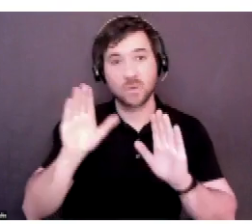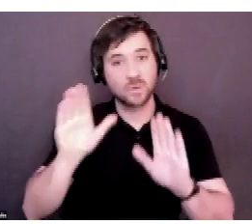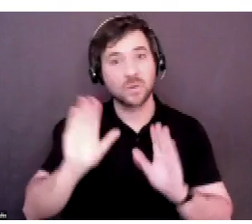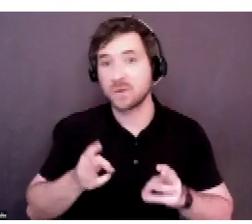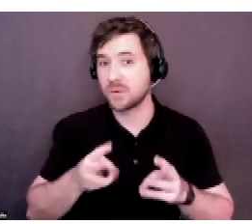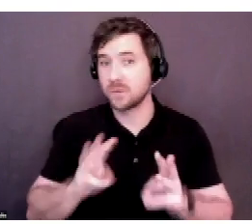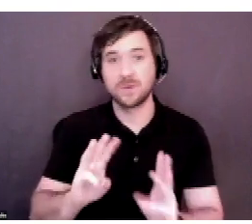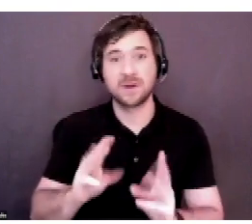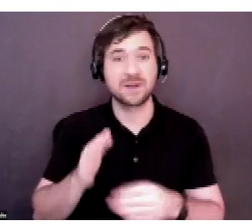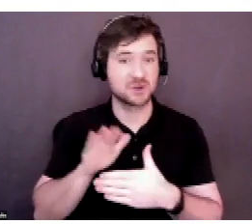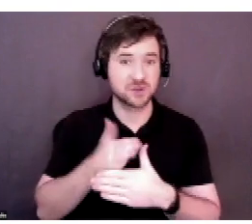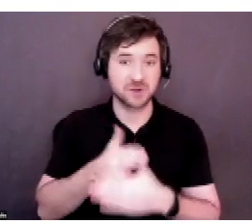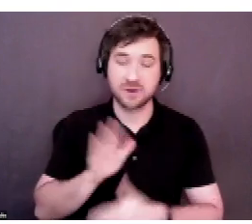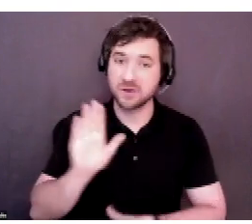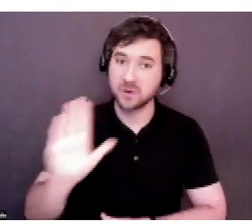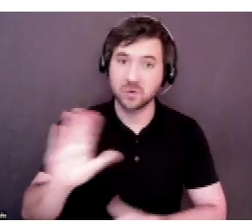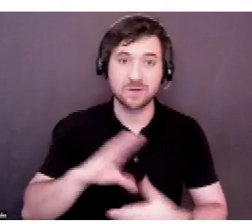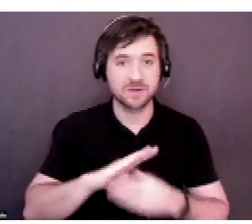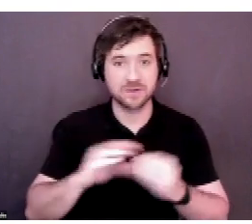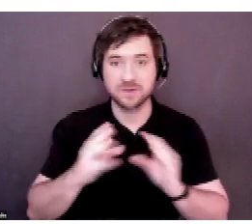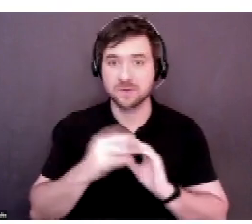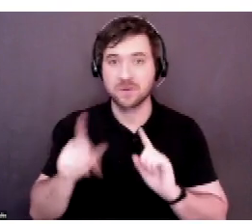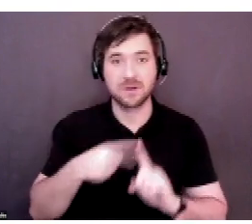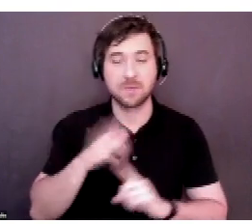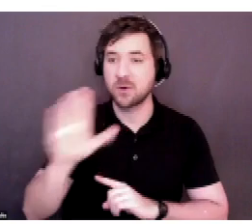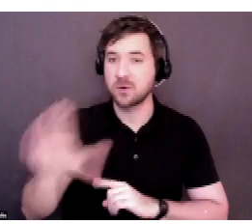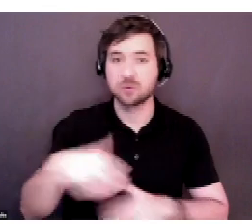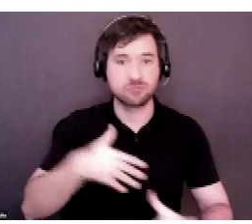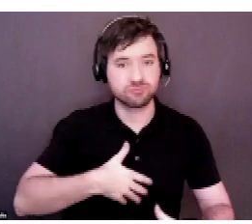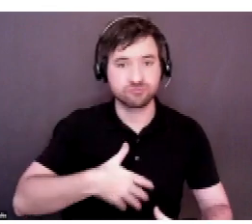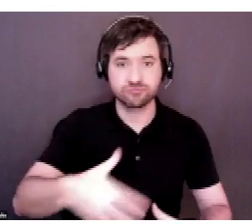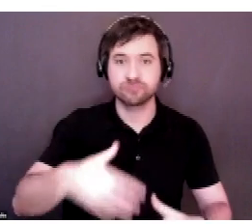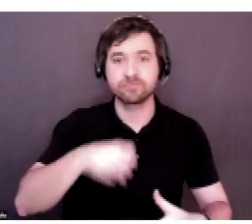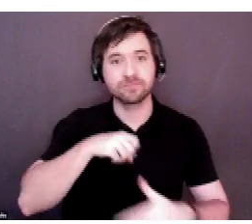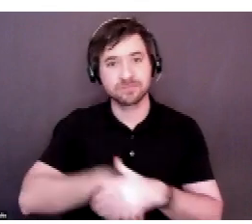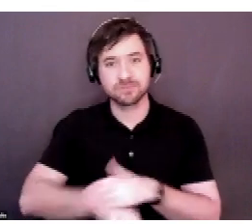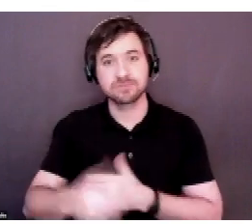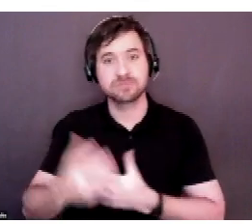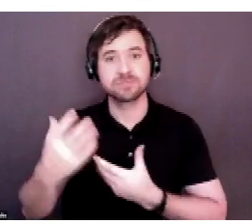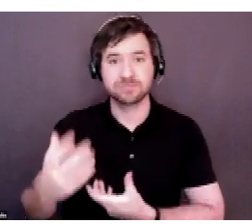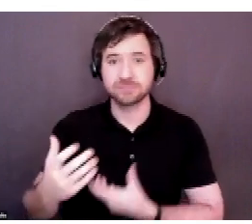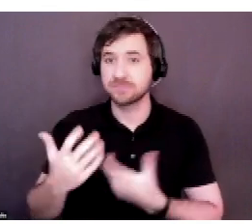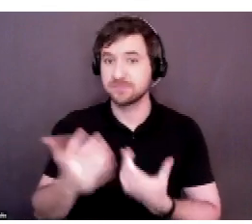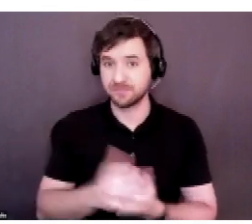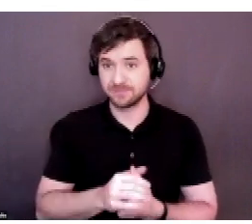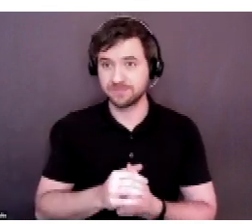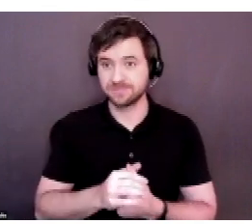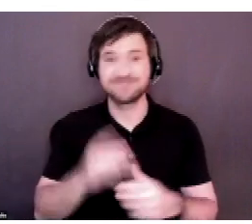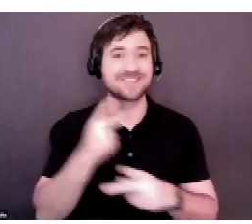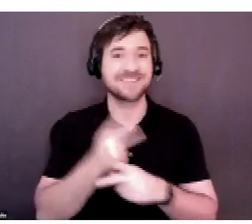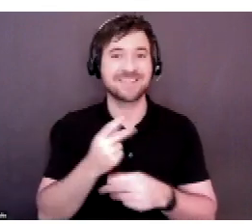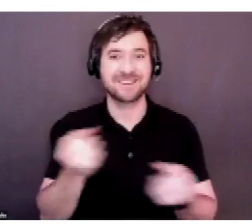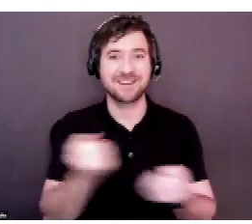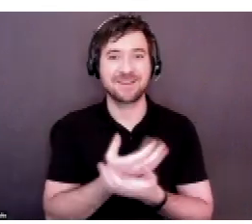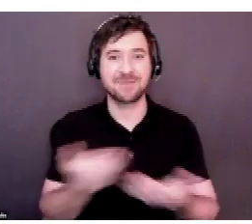your story about your labor, delivery and pregnancy. Take care everyone. Thank you so much. Take care.